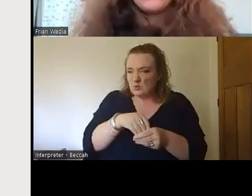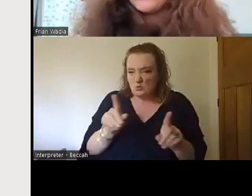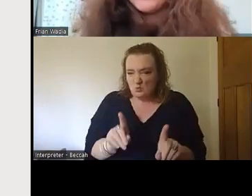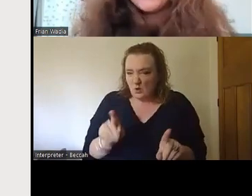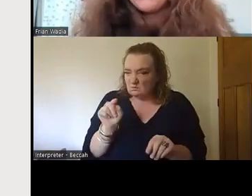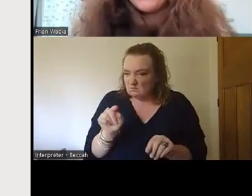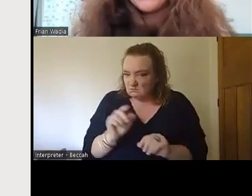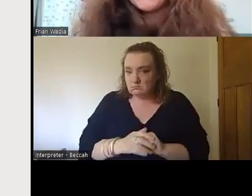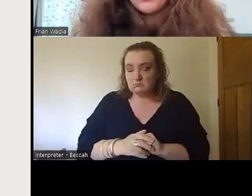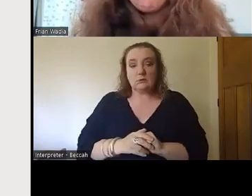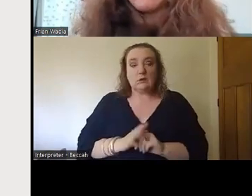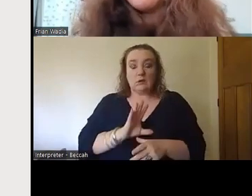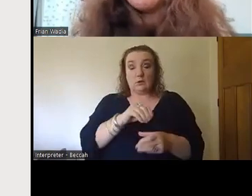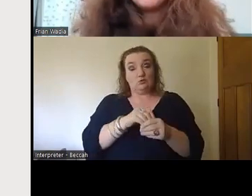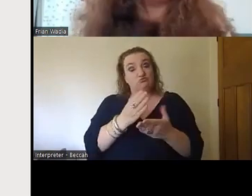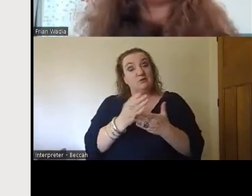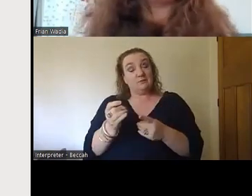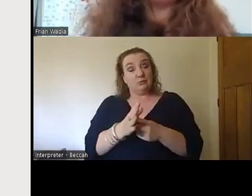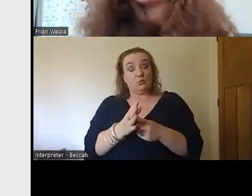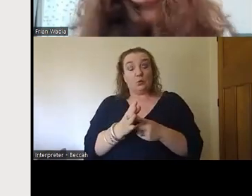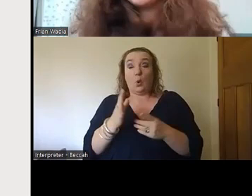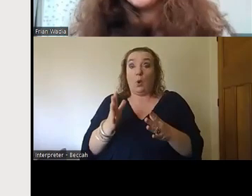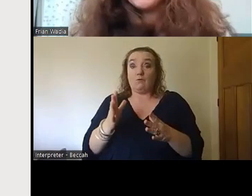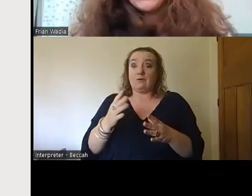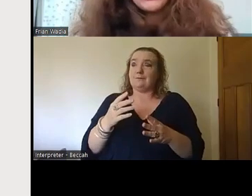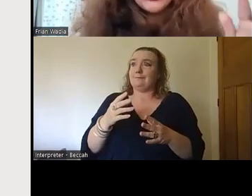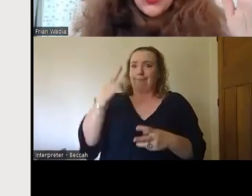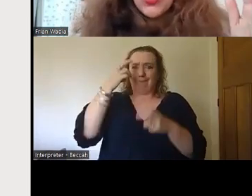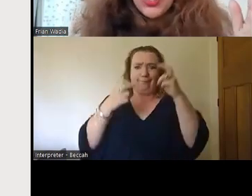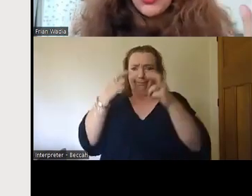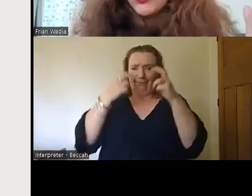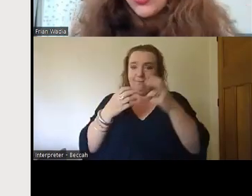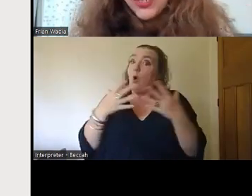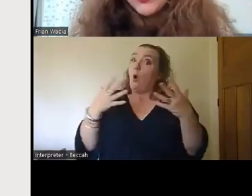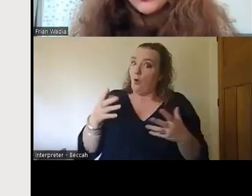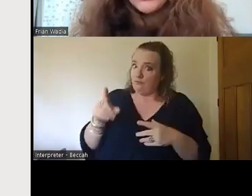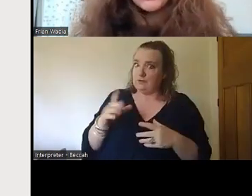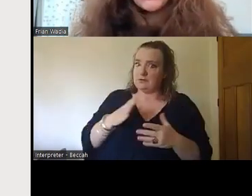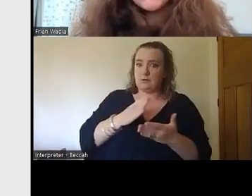Inclusion is something that's often misstated, misunderstood, so you know, there's research that shows,